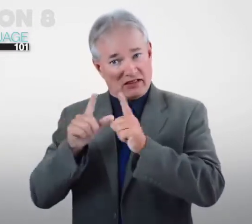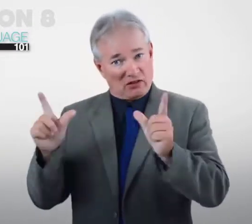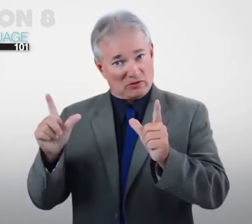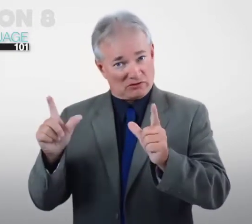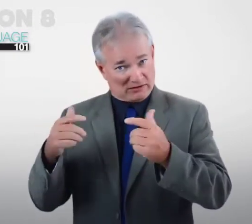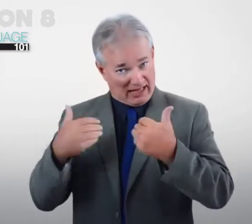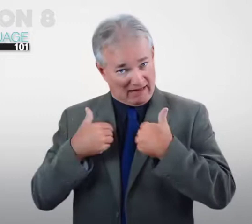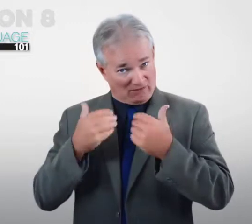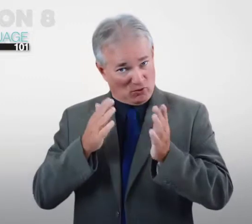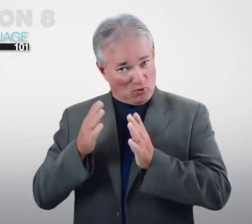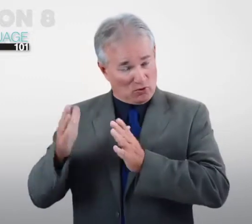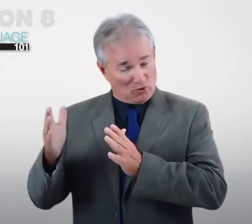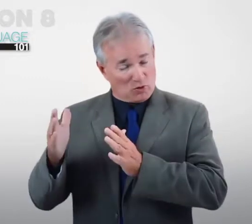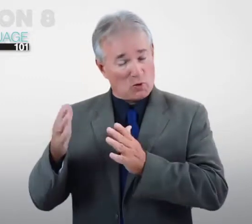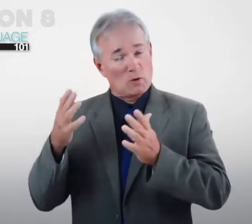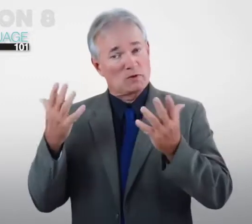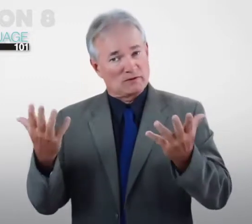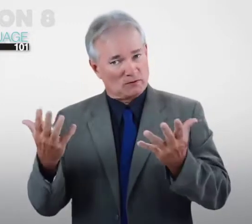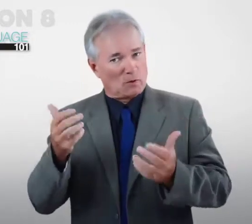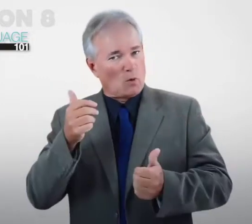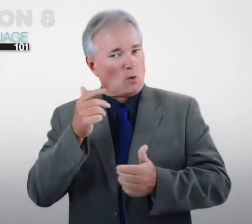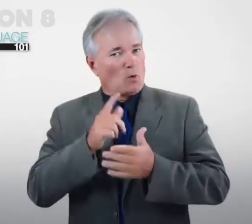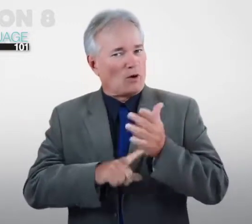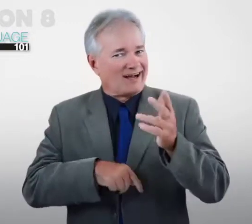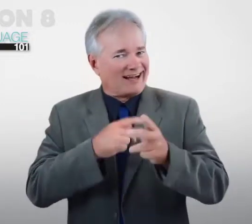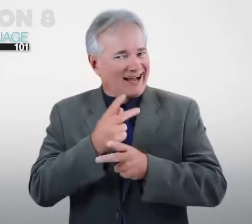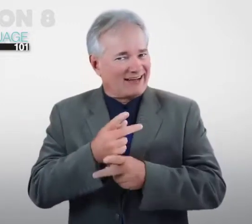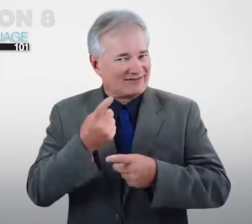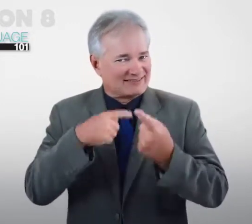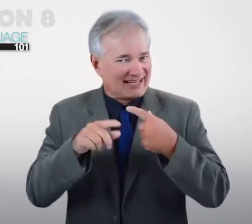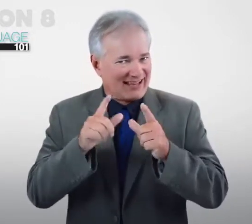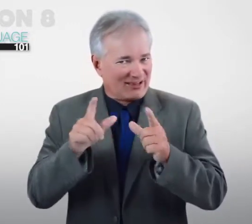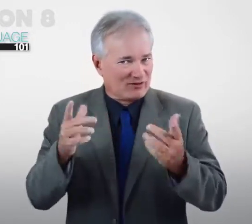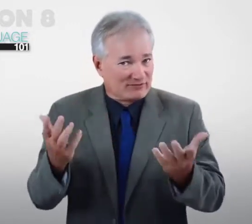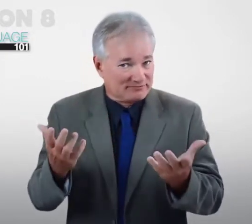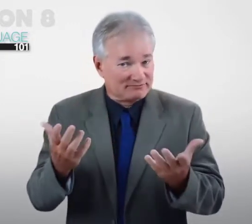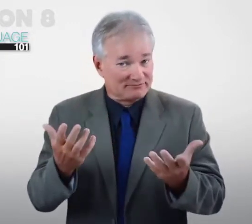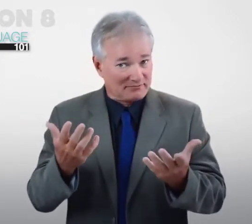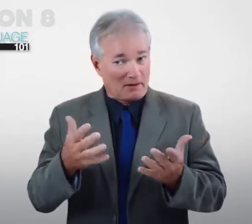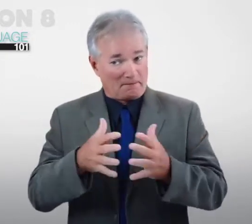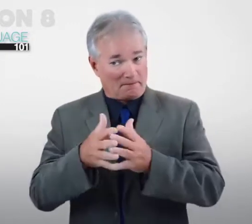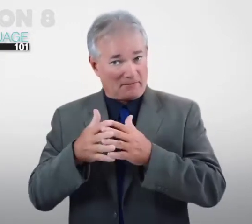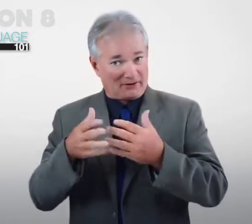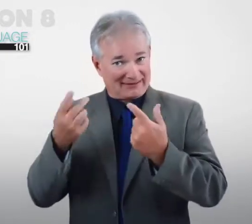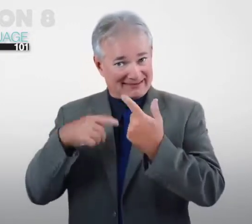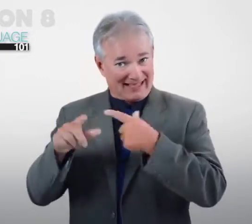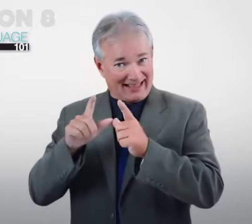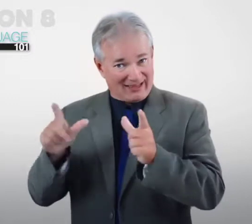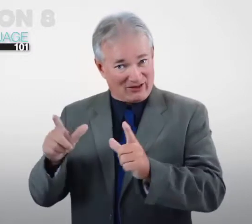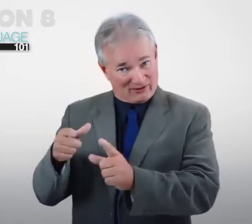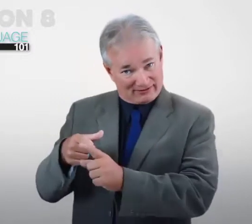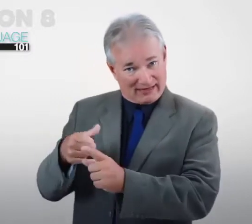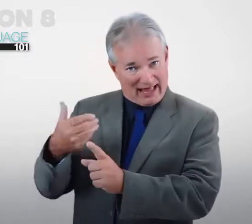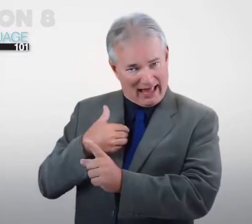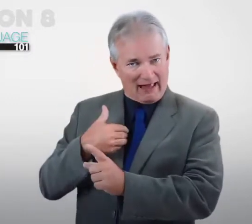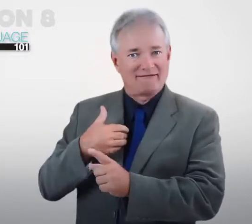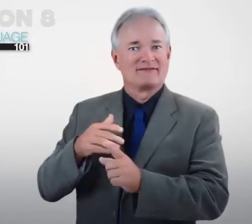Now sign language, specifically American sign language, has its own kind of word order.